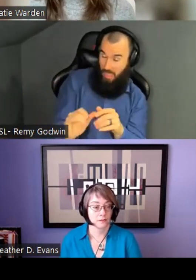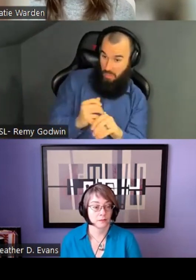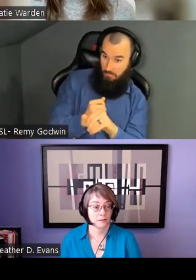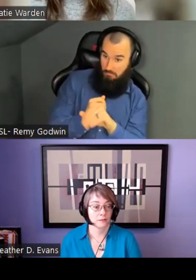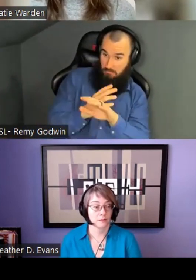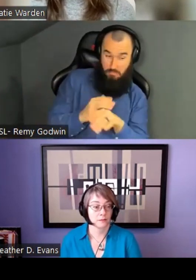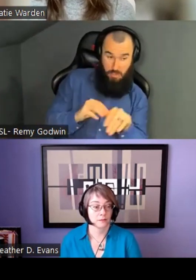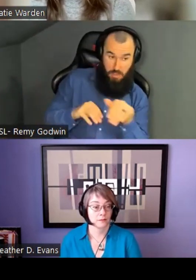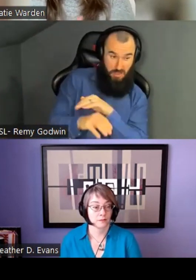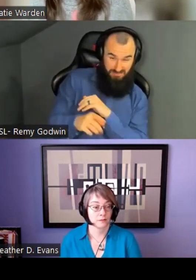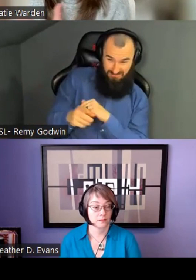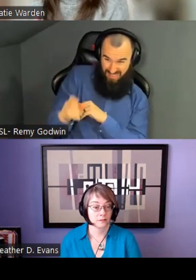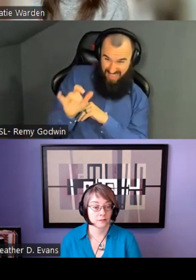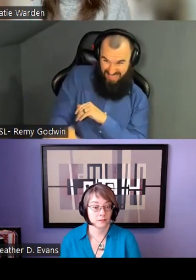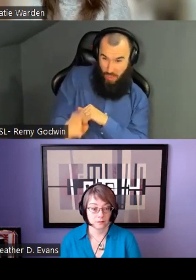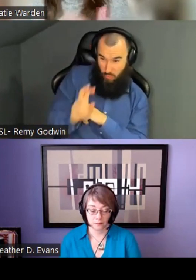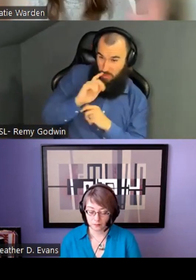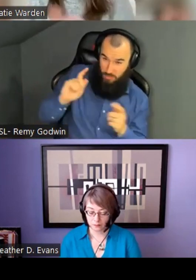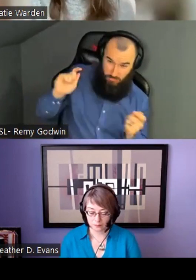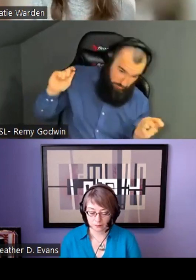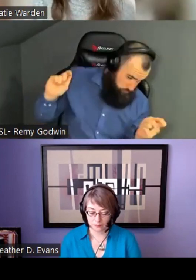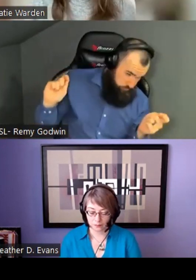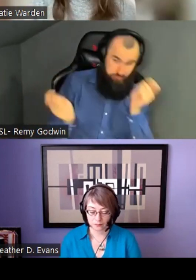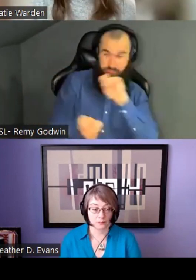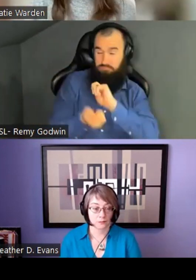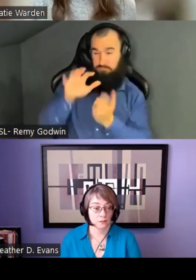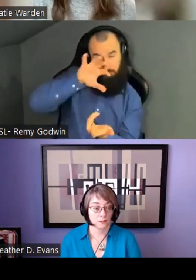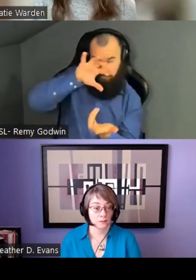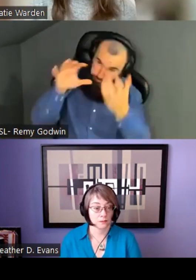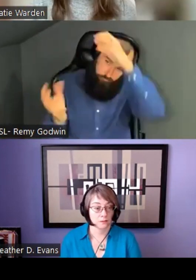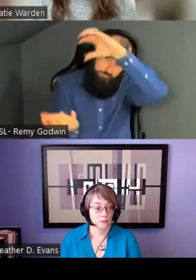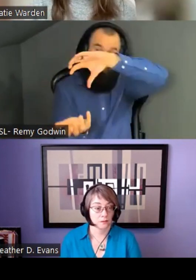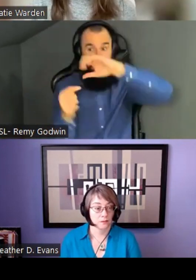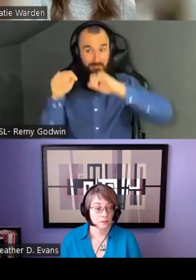Right? And we have, over the course of the last few years,